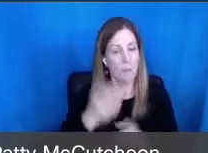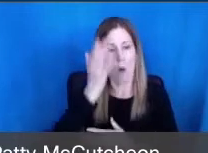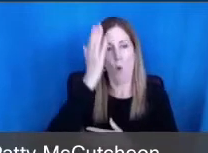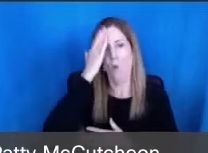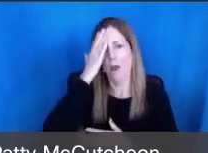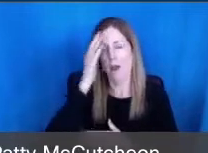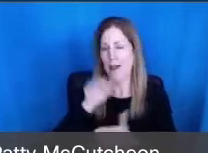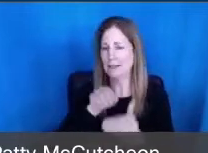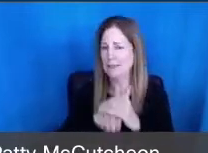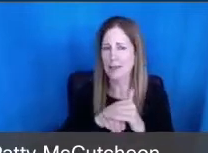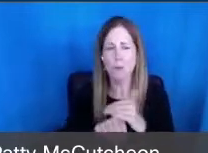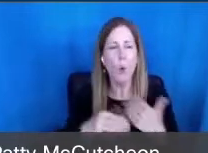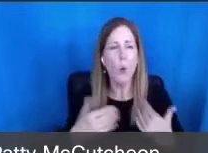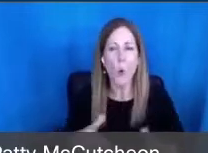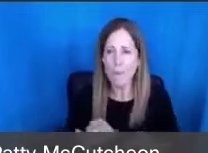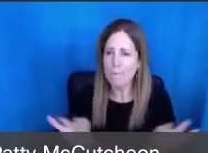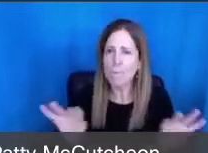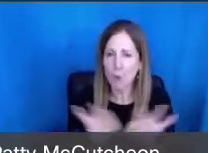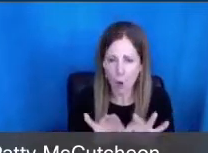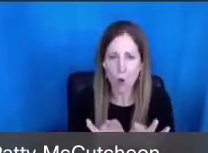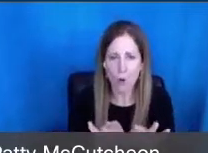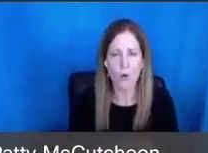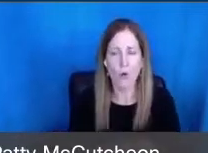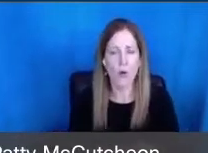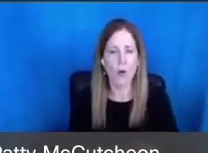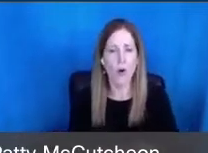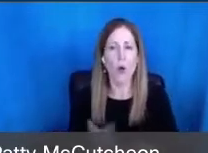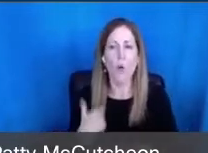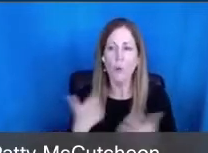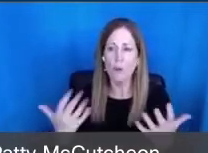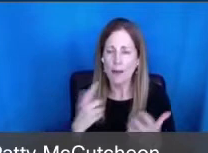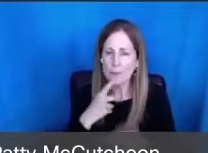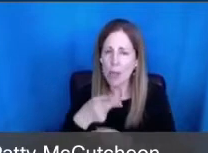is very important, and we have the desire to be proactive about accessibility.